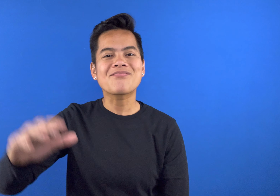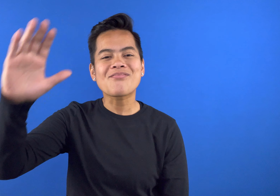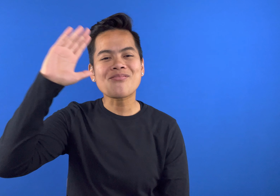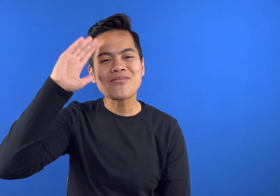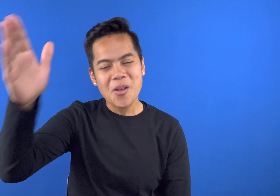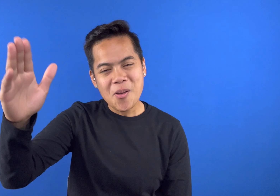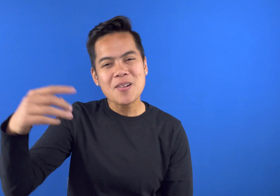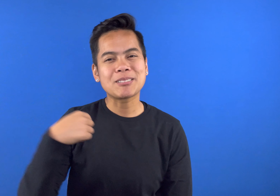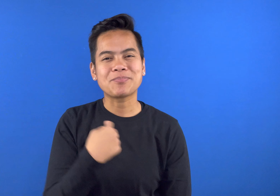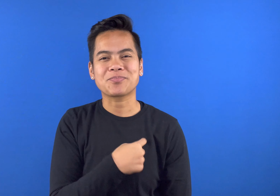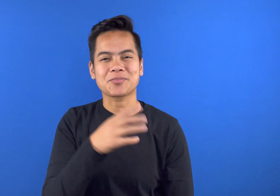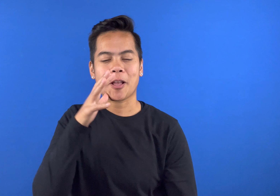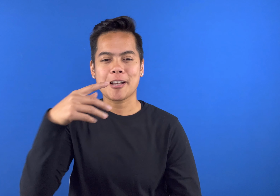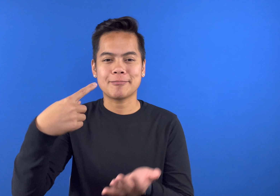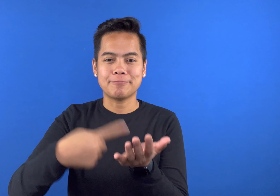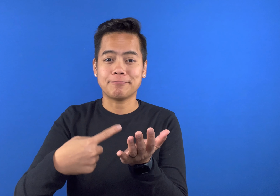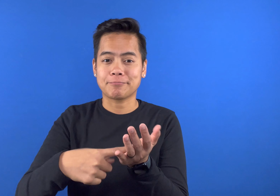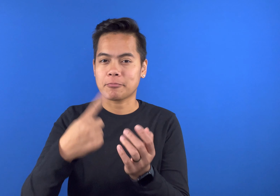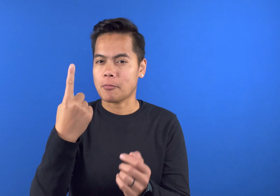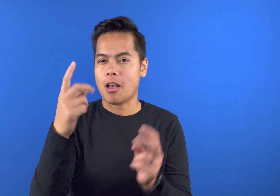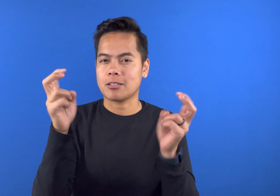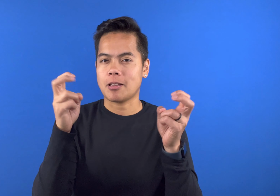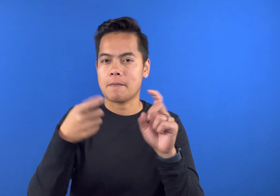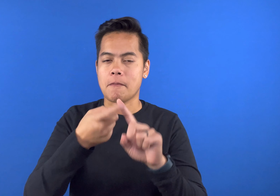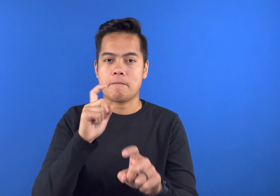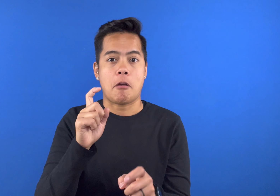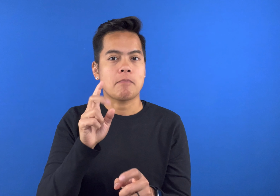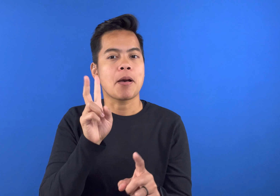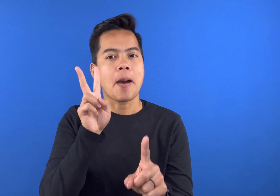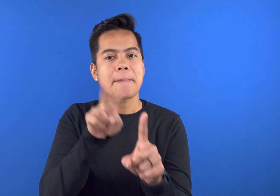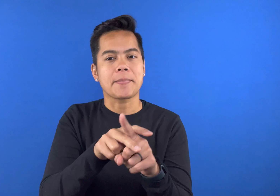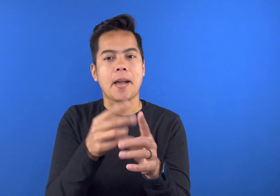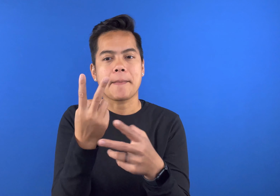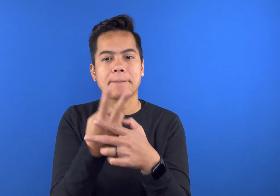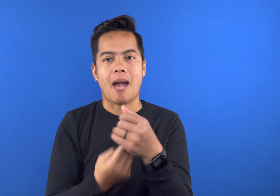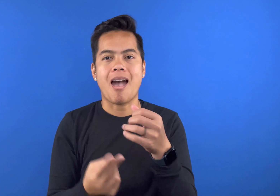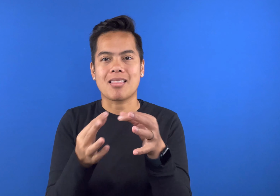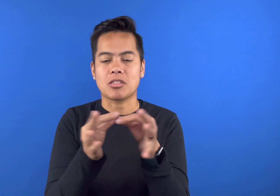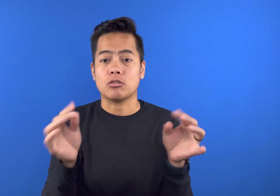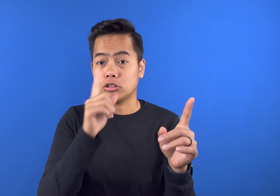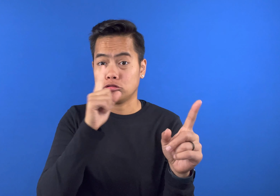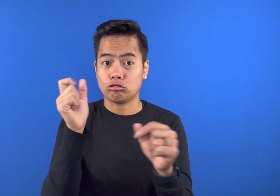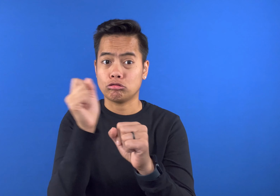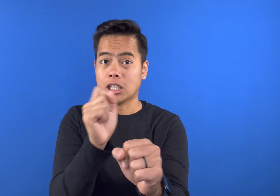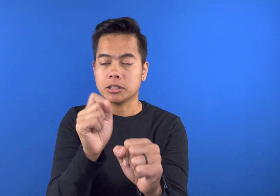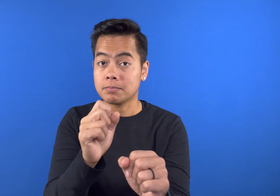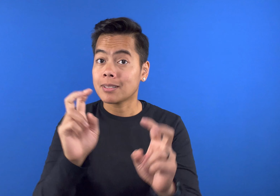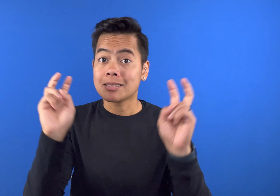Hello, We will discuss one of the topics from Applying Bilingual Strategies